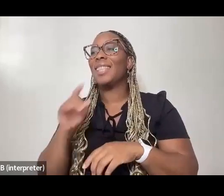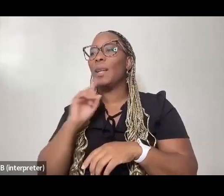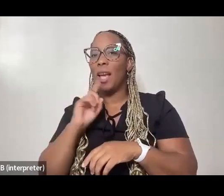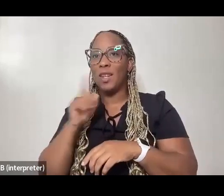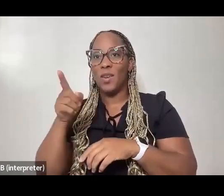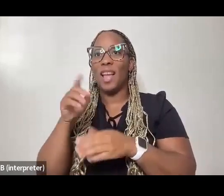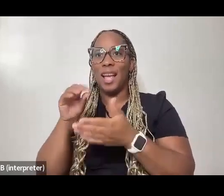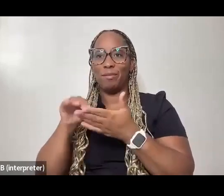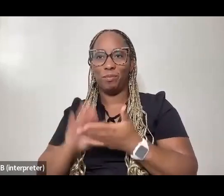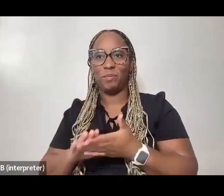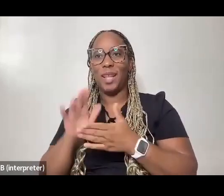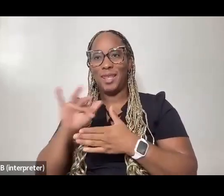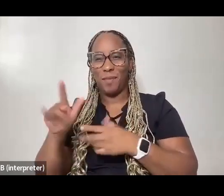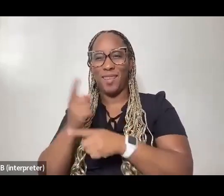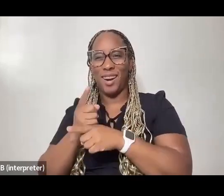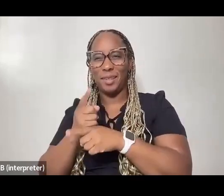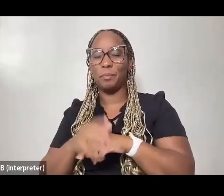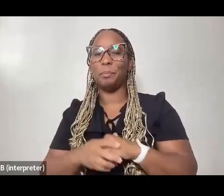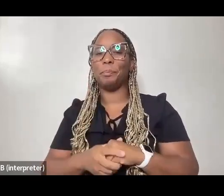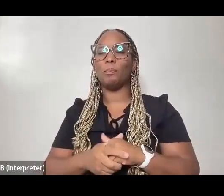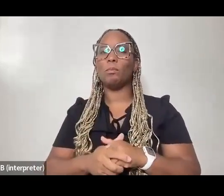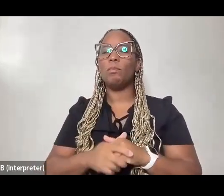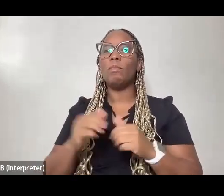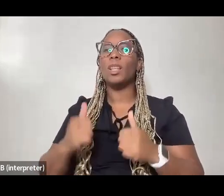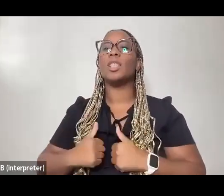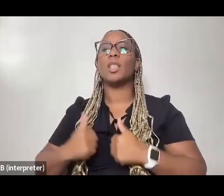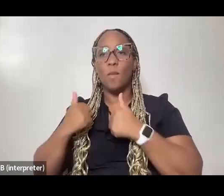are getting them correct. So live human captioners are